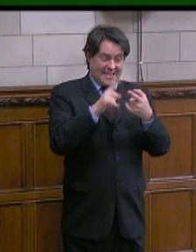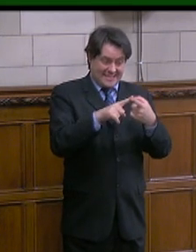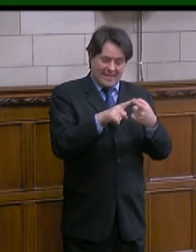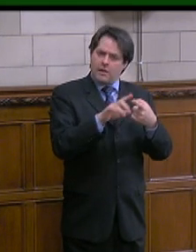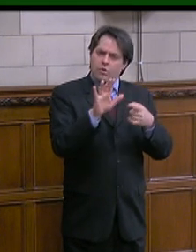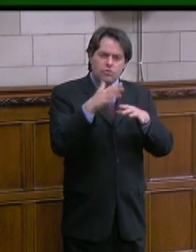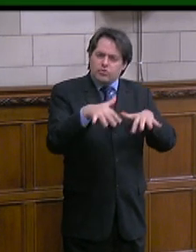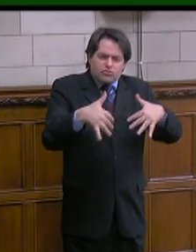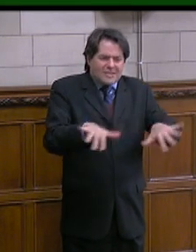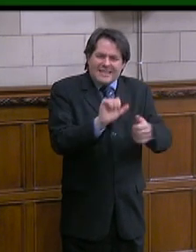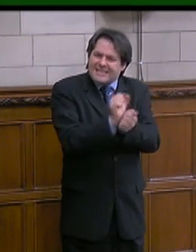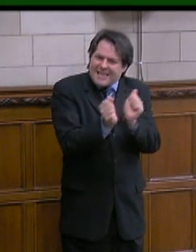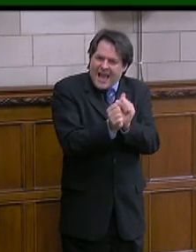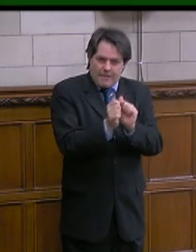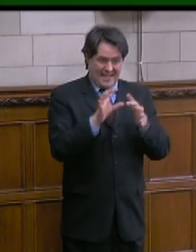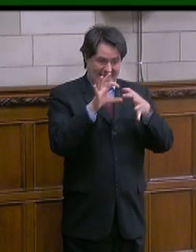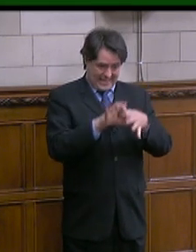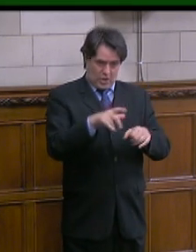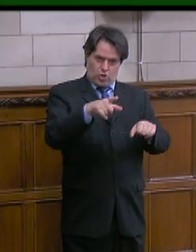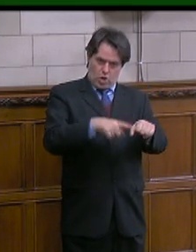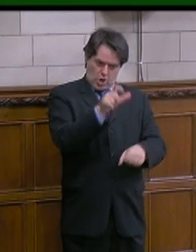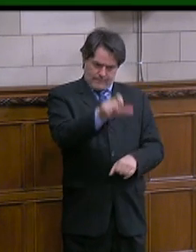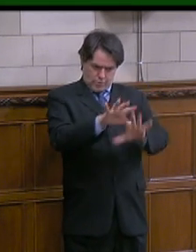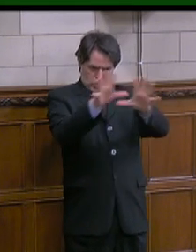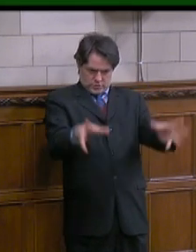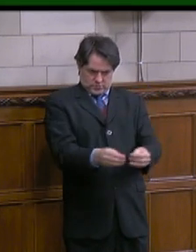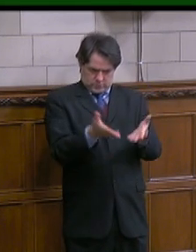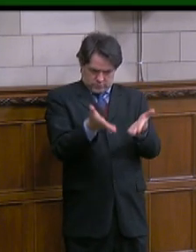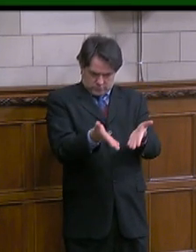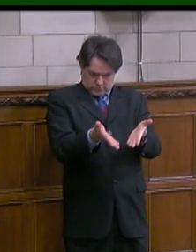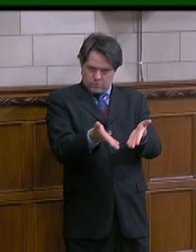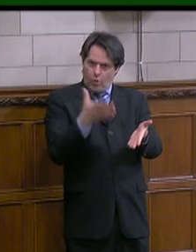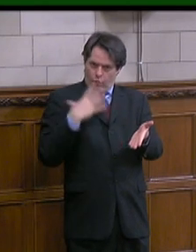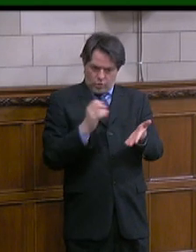It is about the whole young person and ensuring that they are able to play a full part in